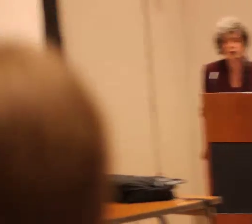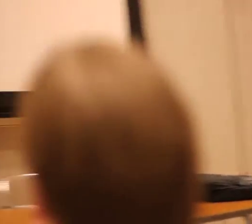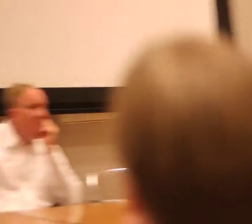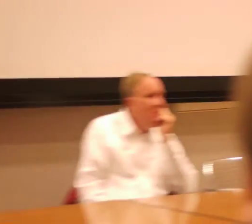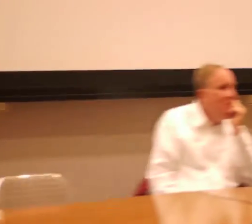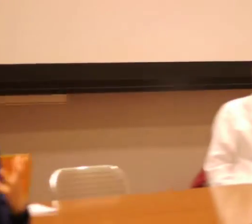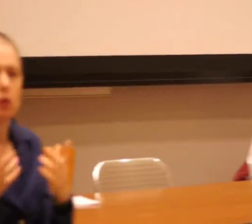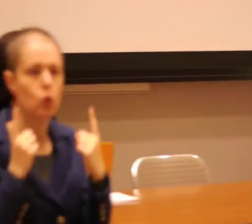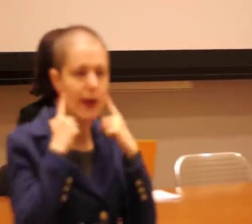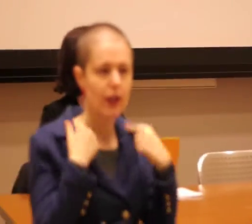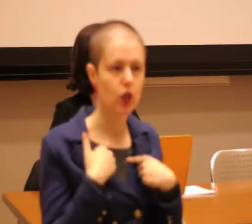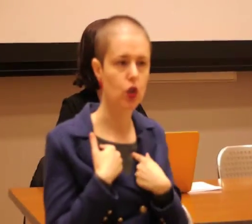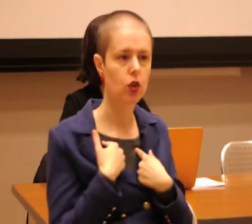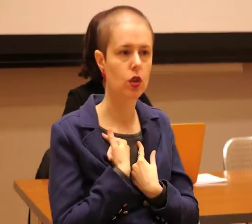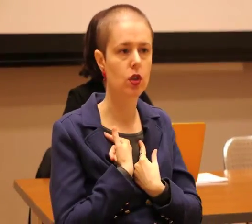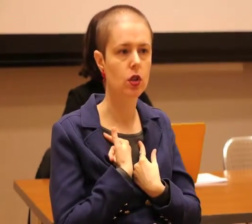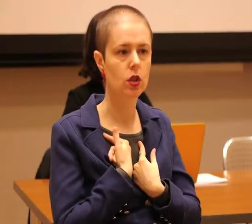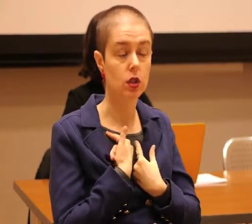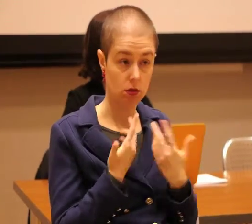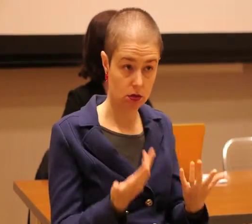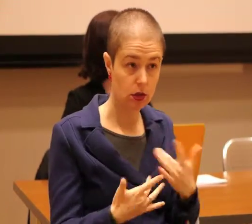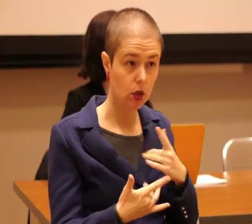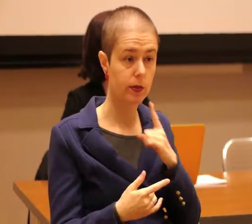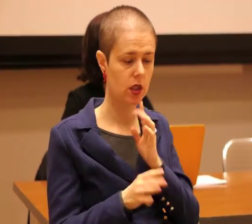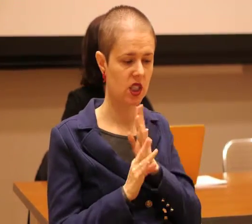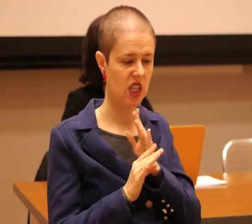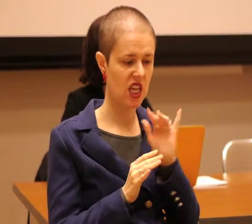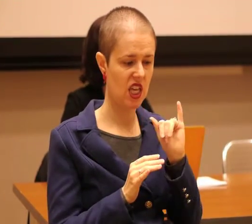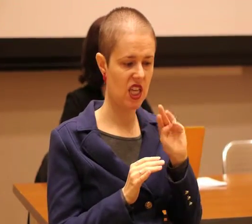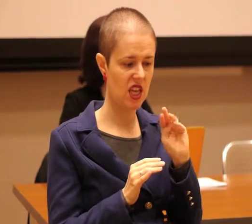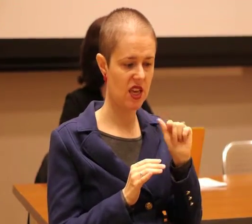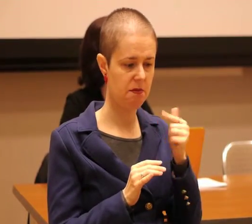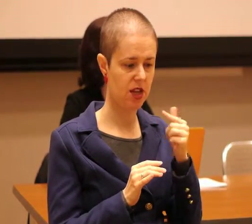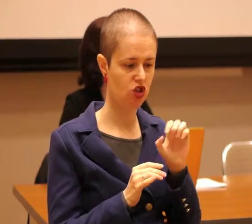Audience: No. Gourgey: Typically it says, "Image. Image.